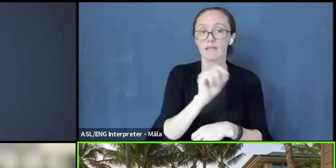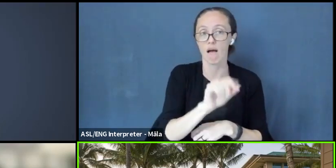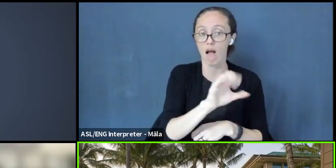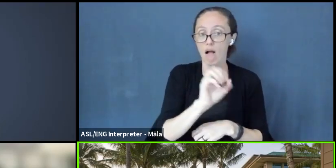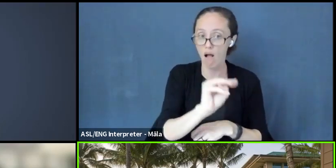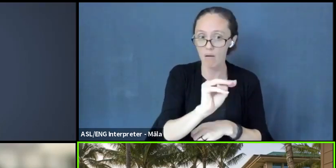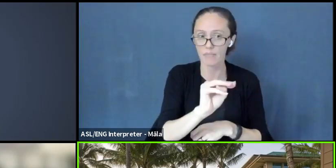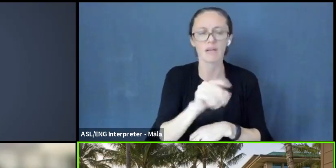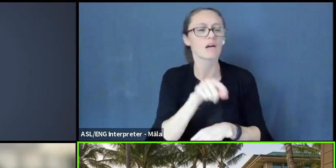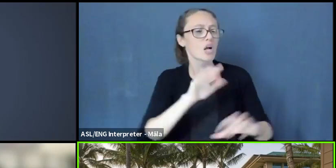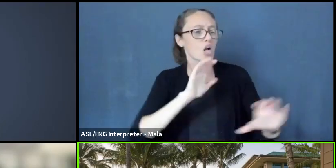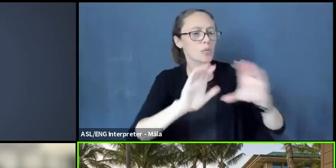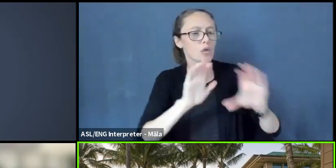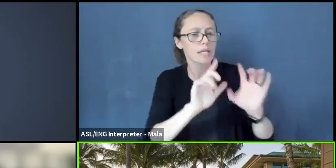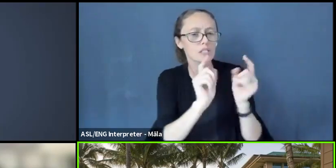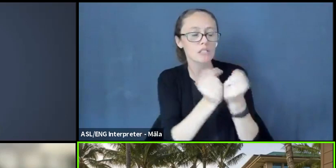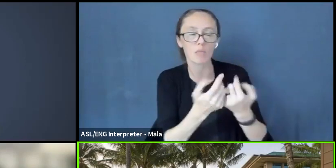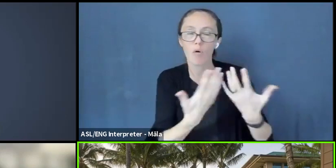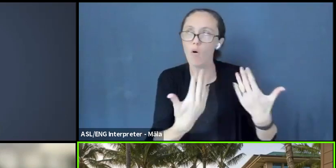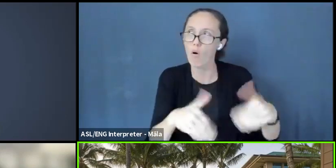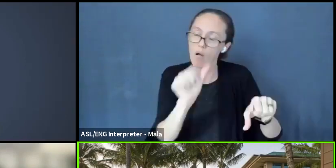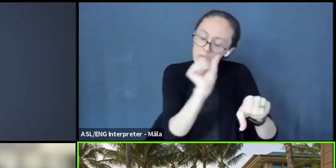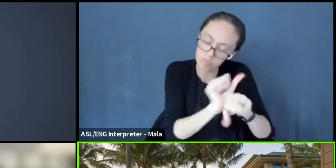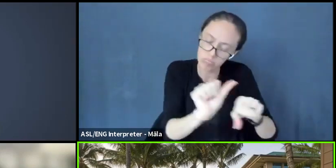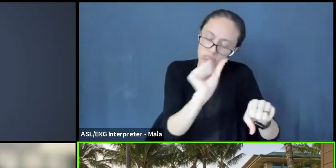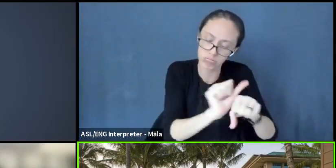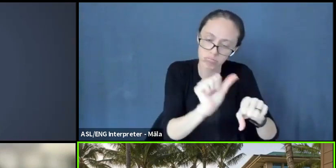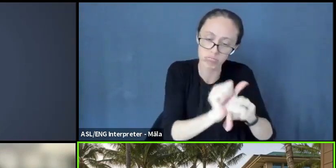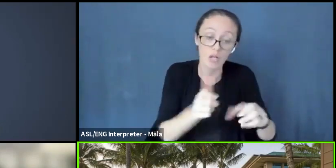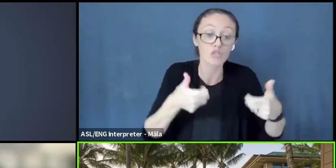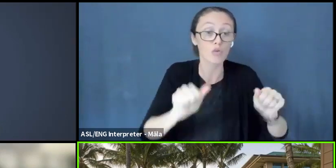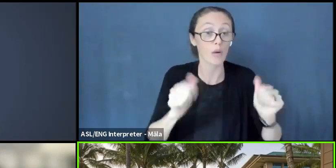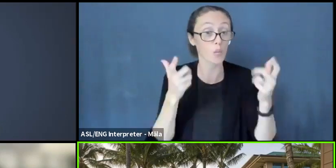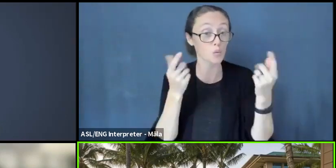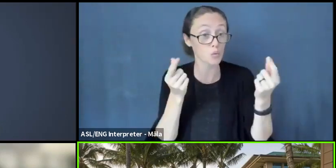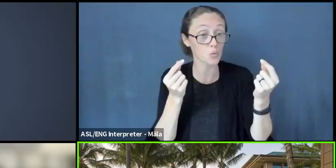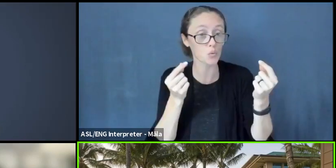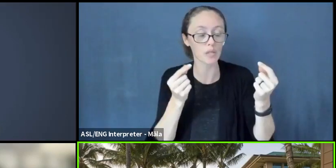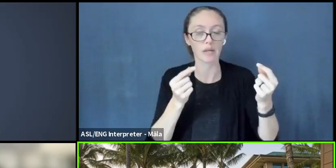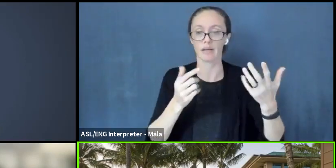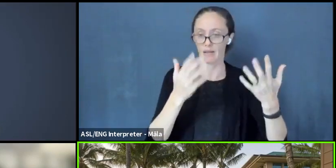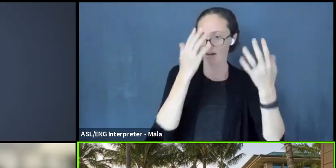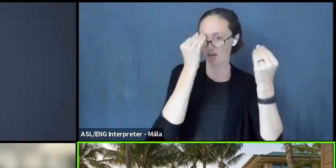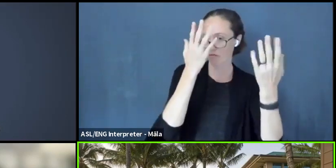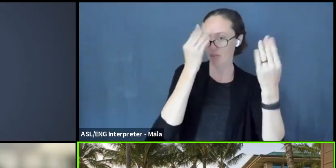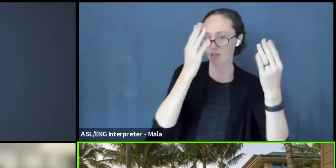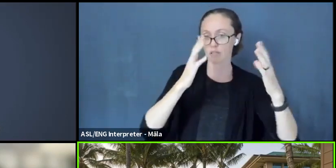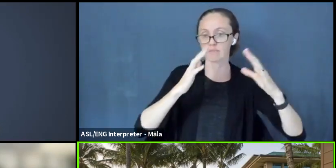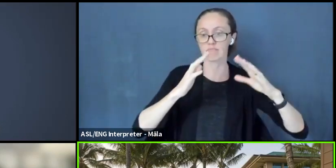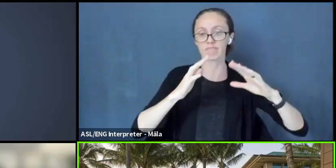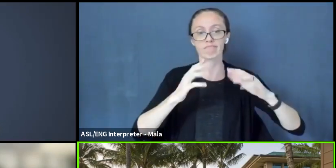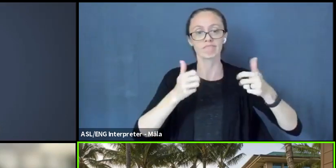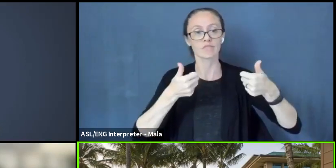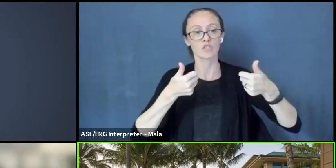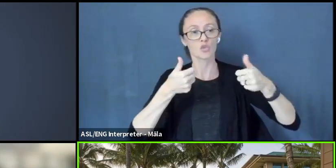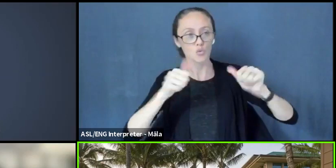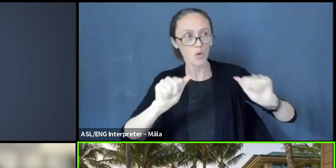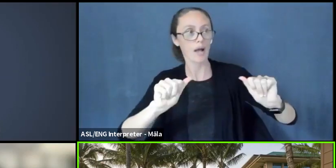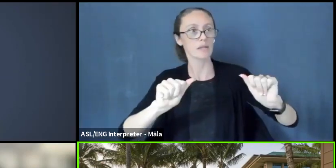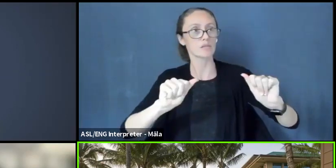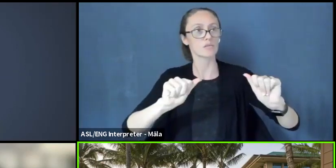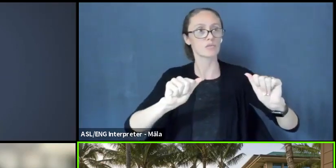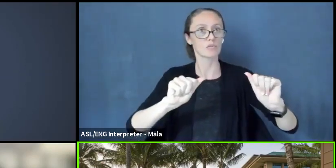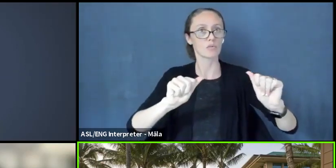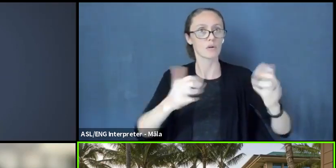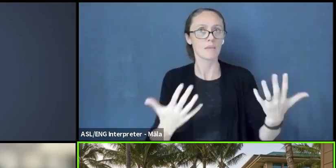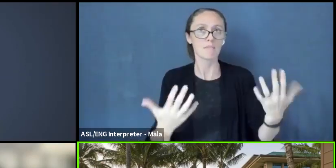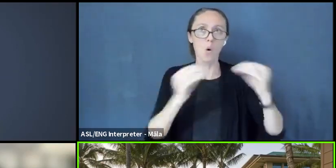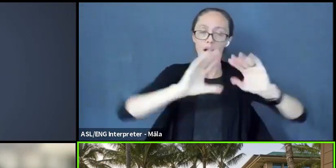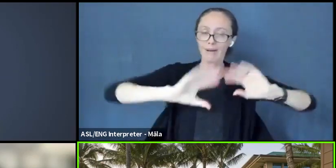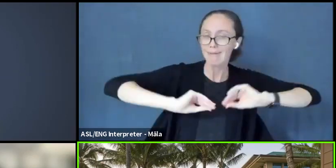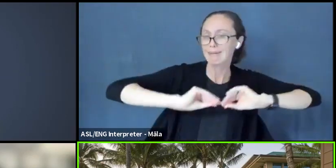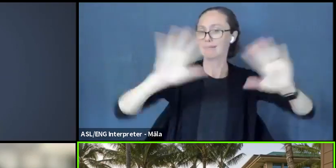To get the information to a level that is more understandable.